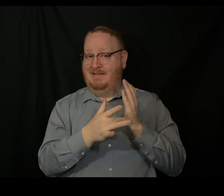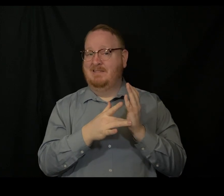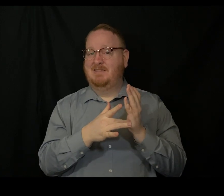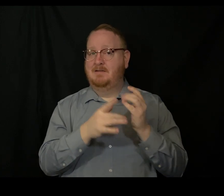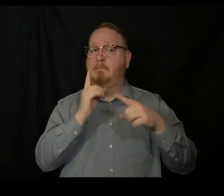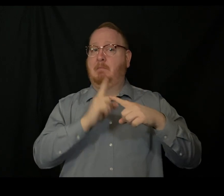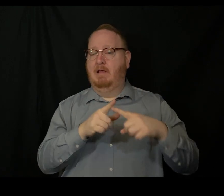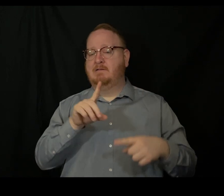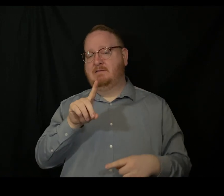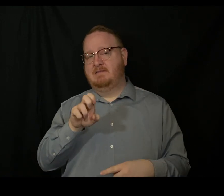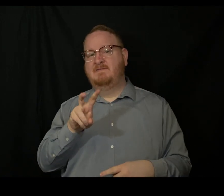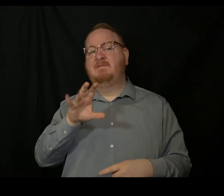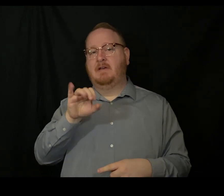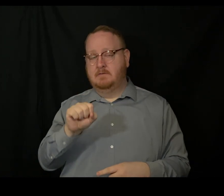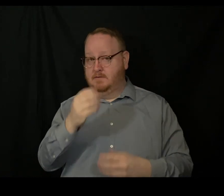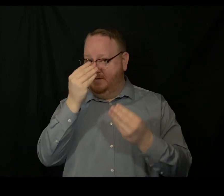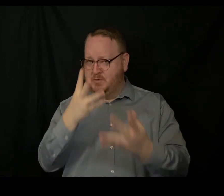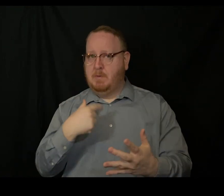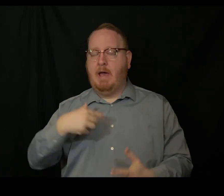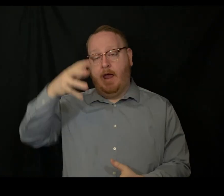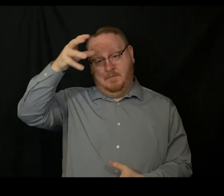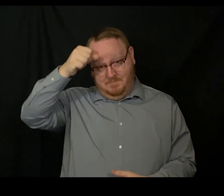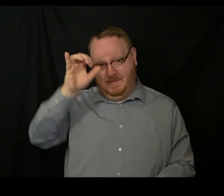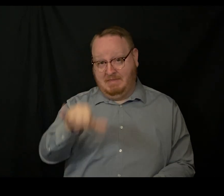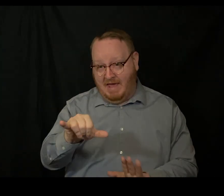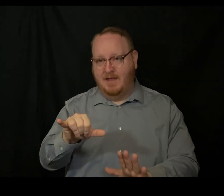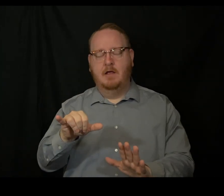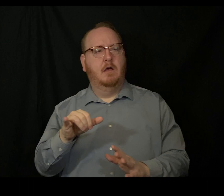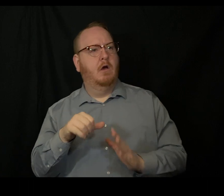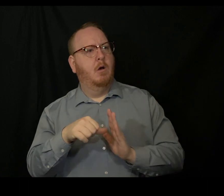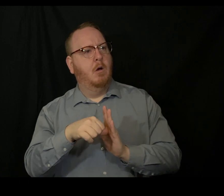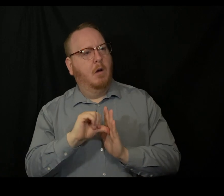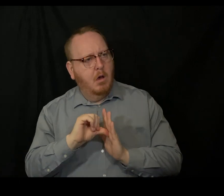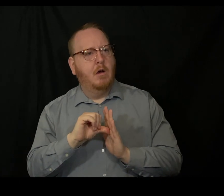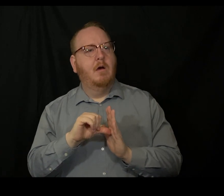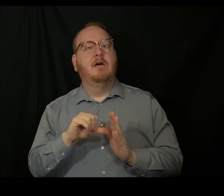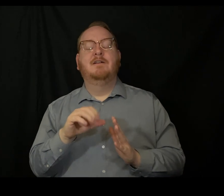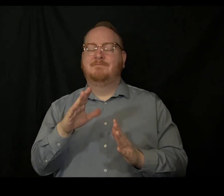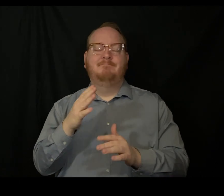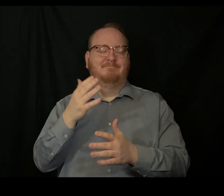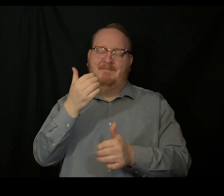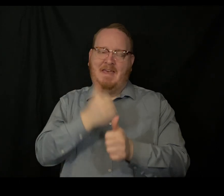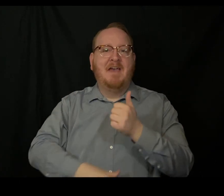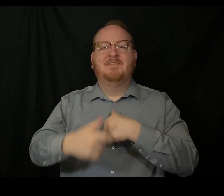you know. I'm testing myself, I test myself every time Janel Frost: You have 25 seconds.